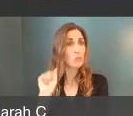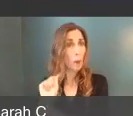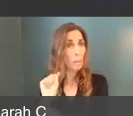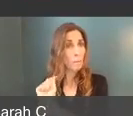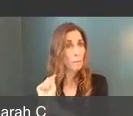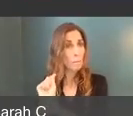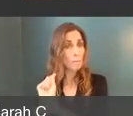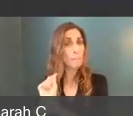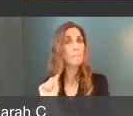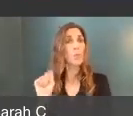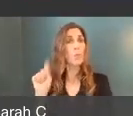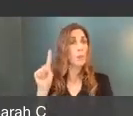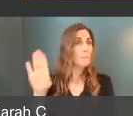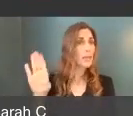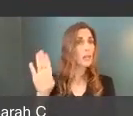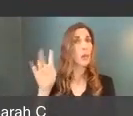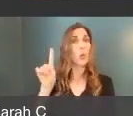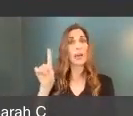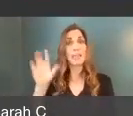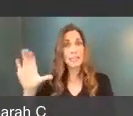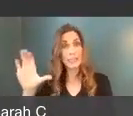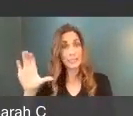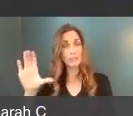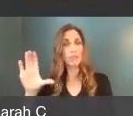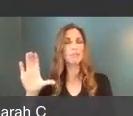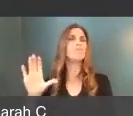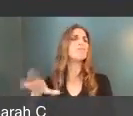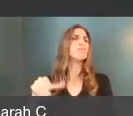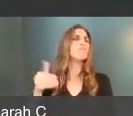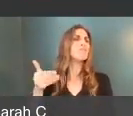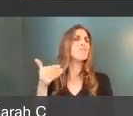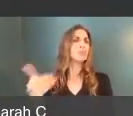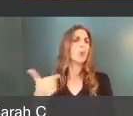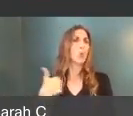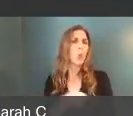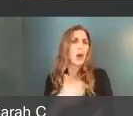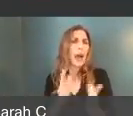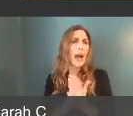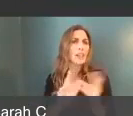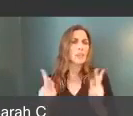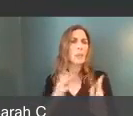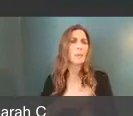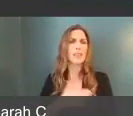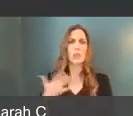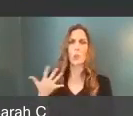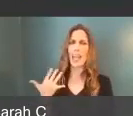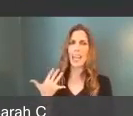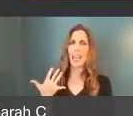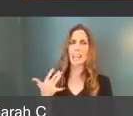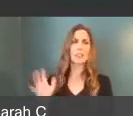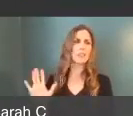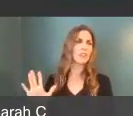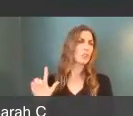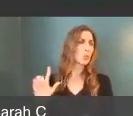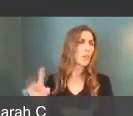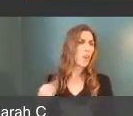1B or 1C just, we're asking those folks to sit tight about another 24 hours and we will